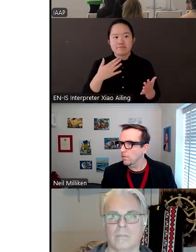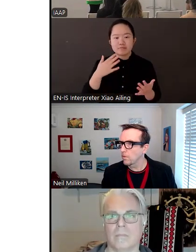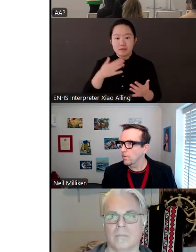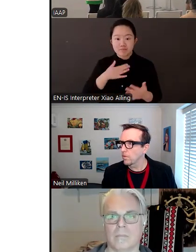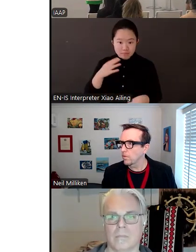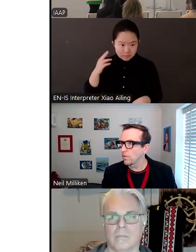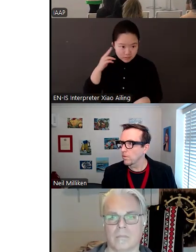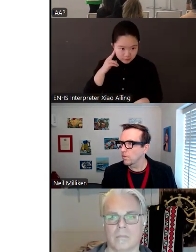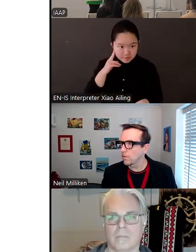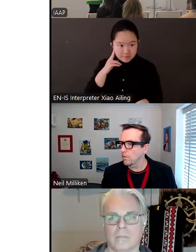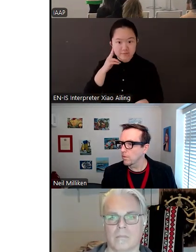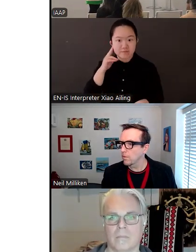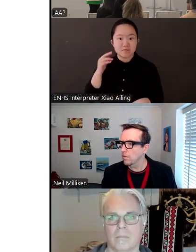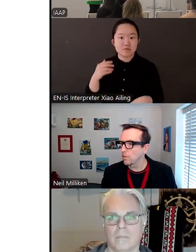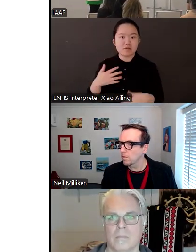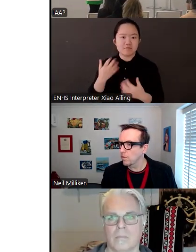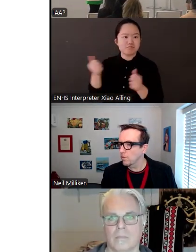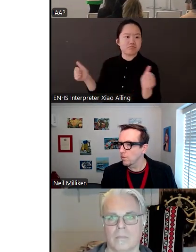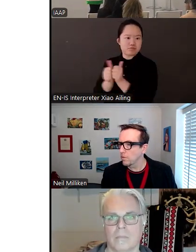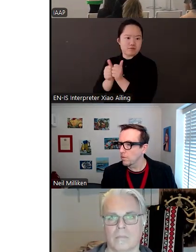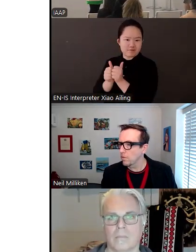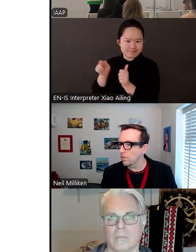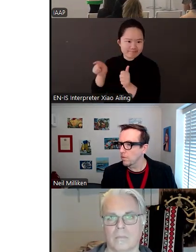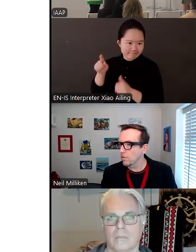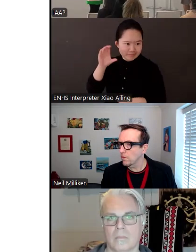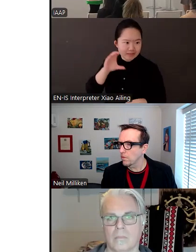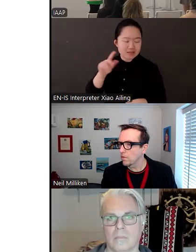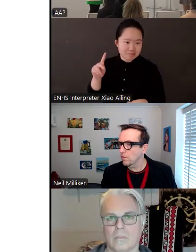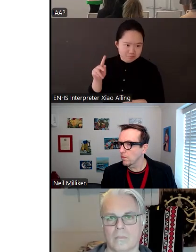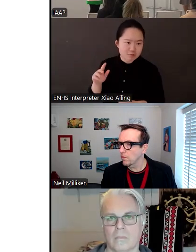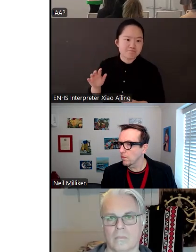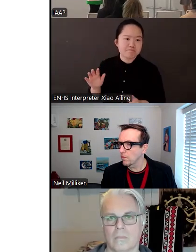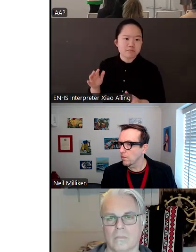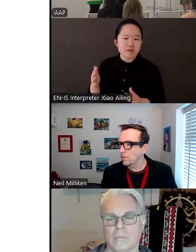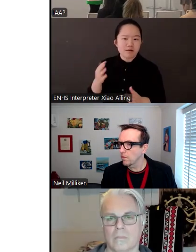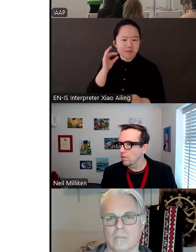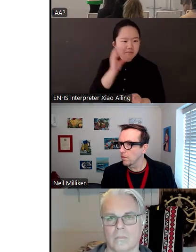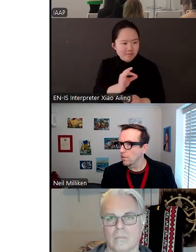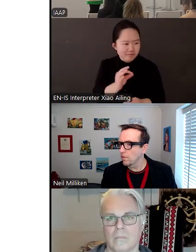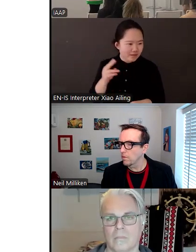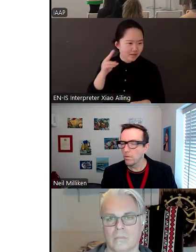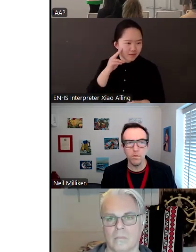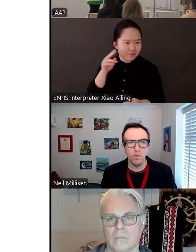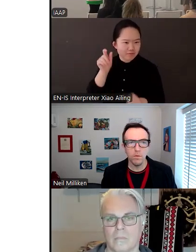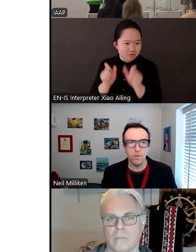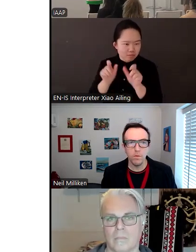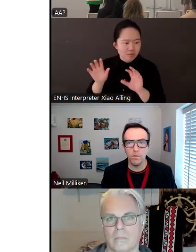Well, I was supposed to learn how to hear. How can a deaf person learn to hear? So I think what you're speaking about also resonated with many other user groups.